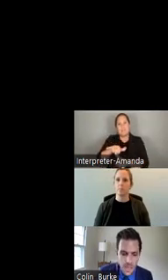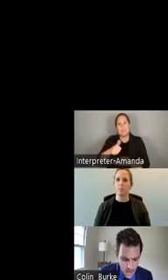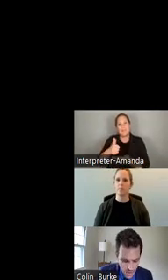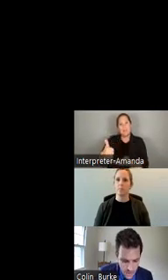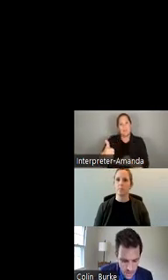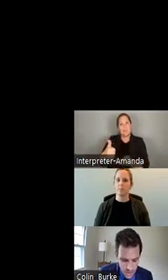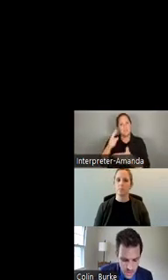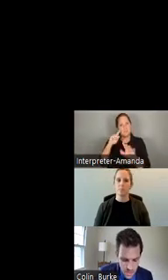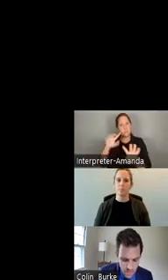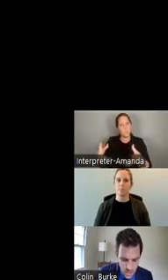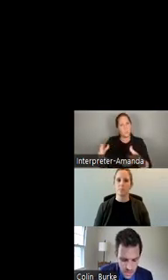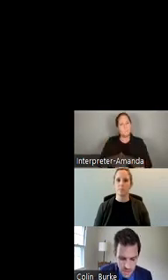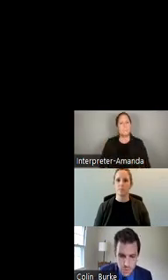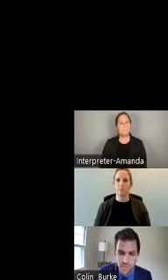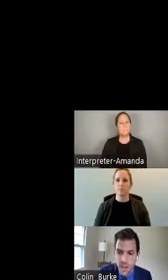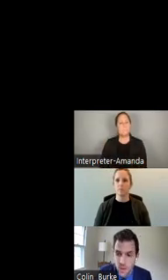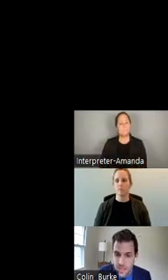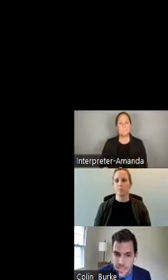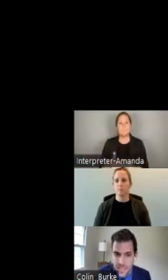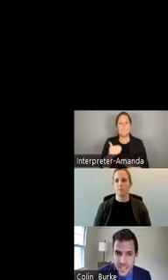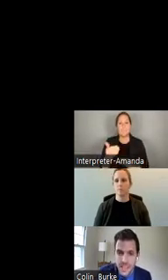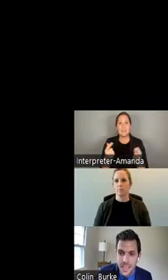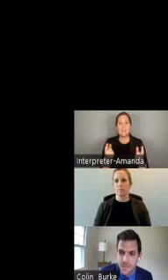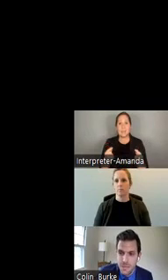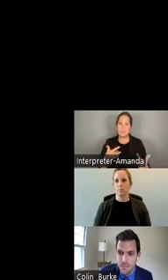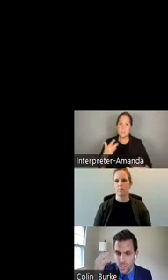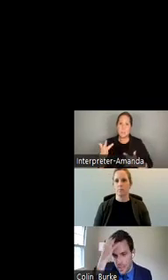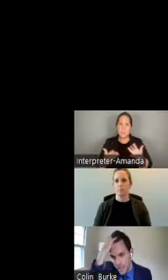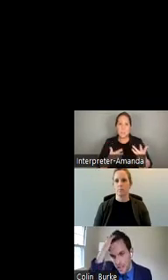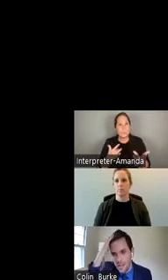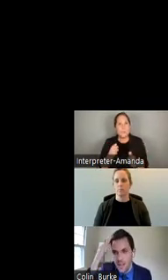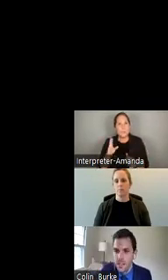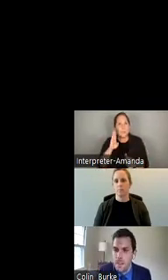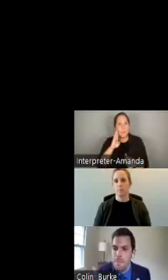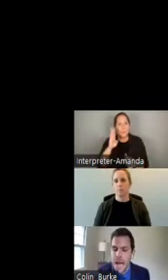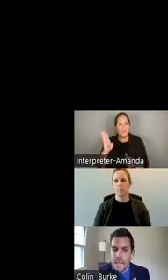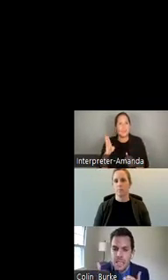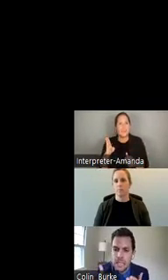and then I'll just say for next steps we're very excited to be embarking on uh combined